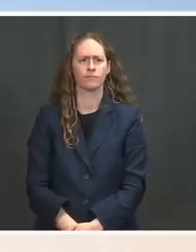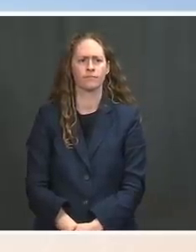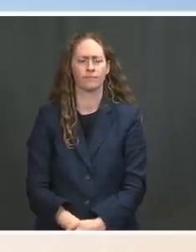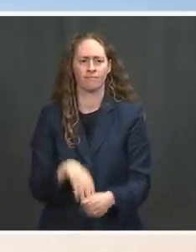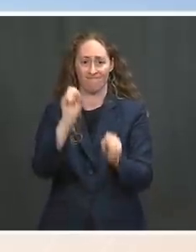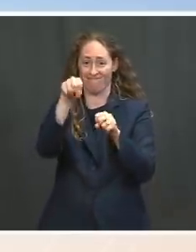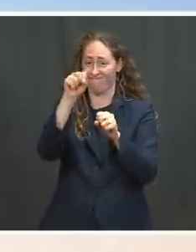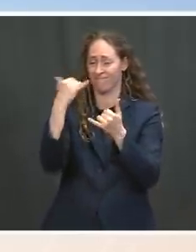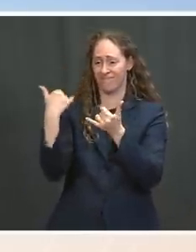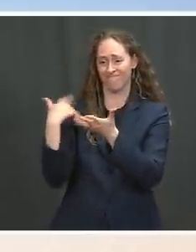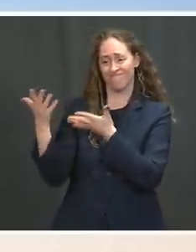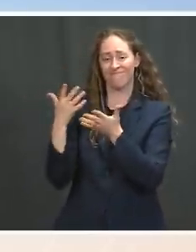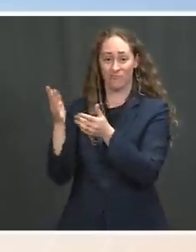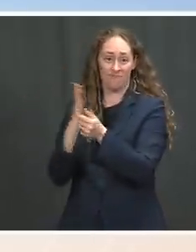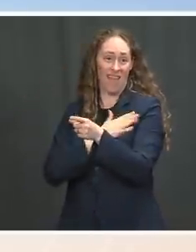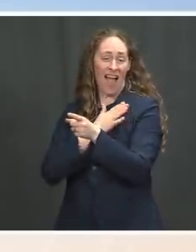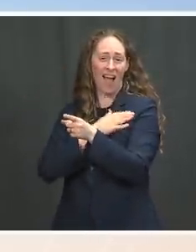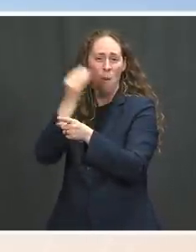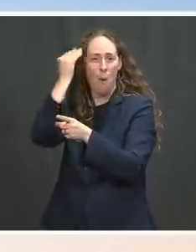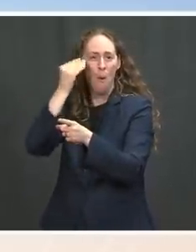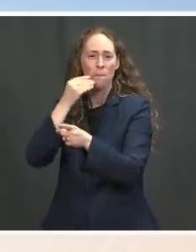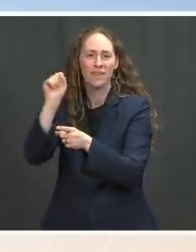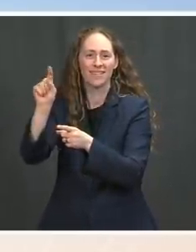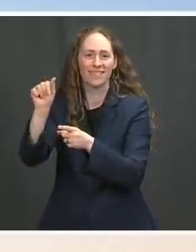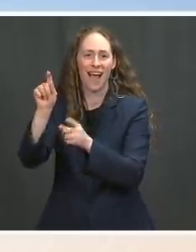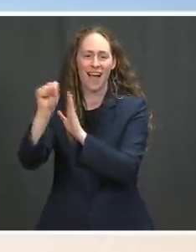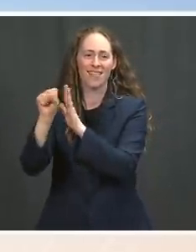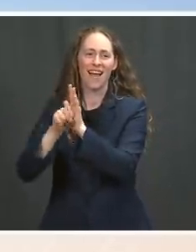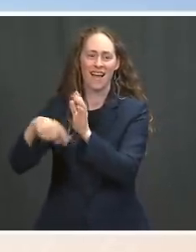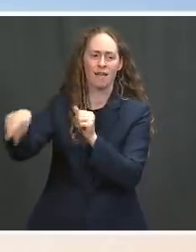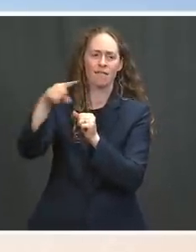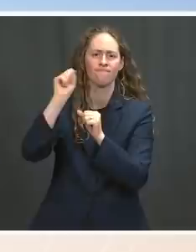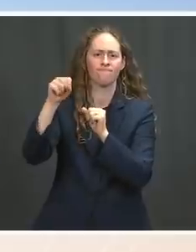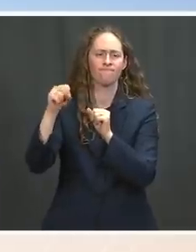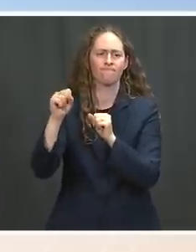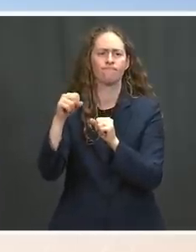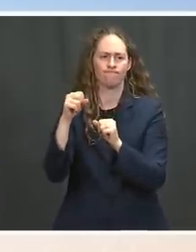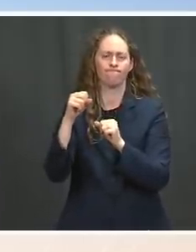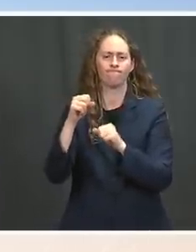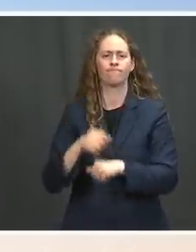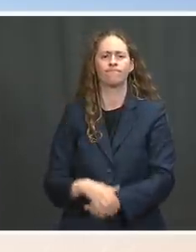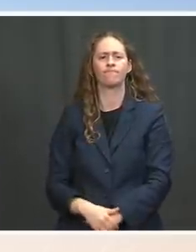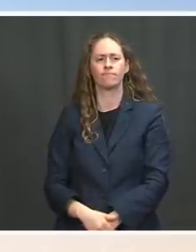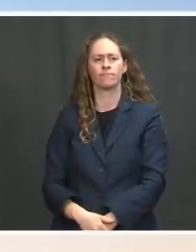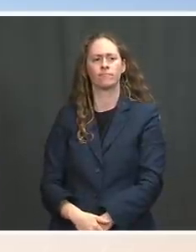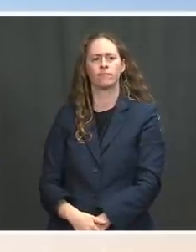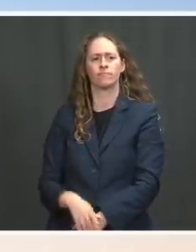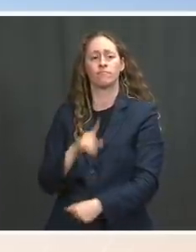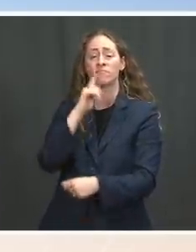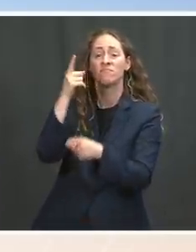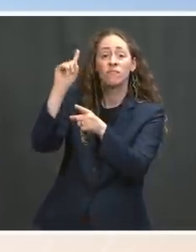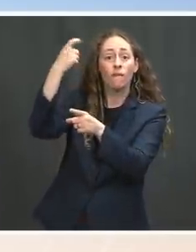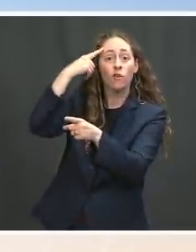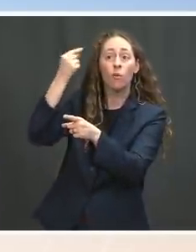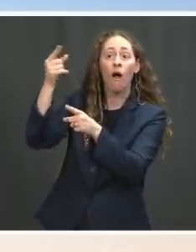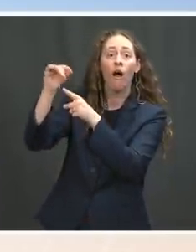I think the folks should follow the advice of the governors and the attorney generals, which -- they're asking folks not to panic,